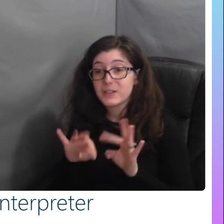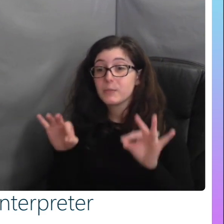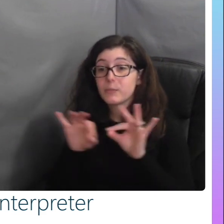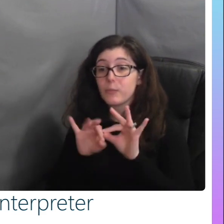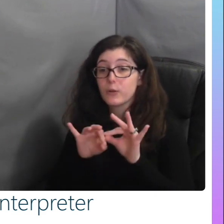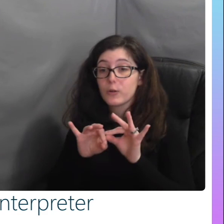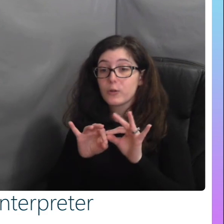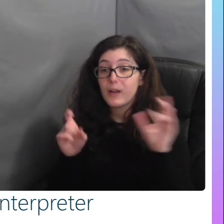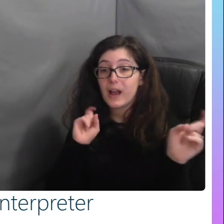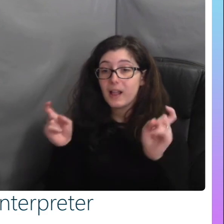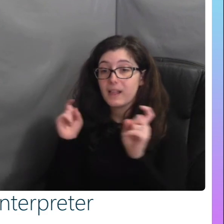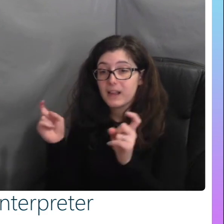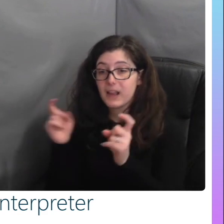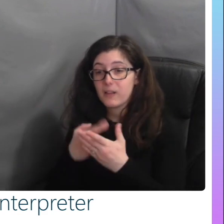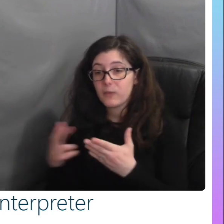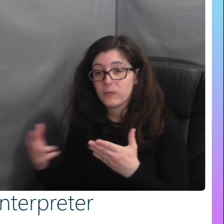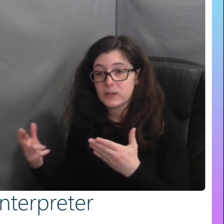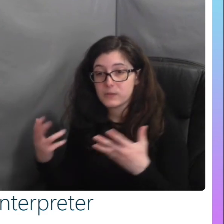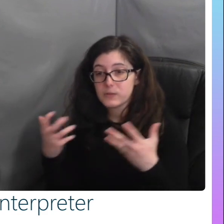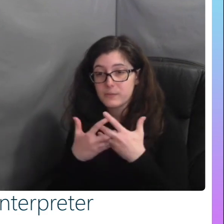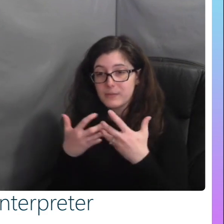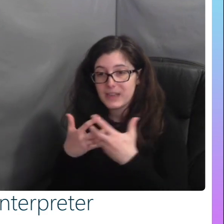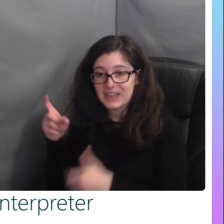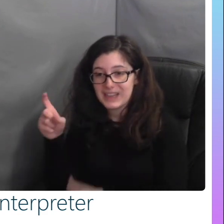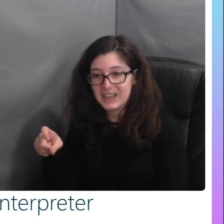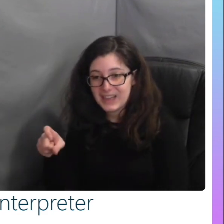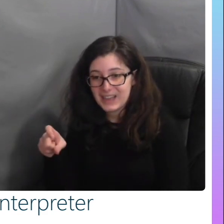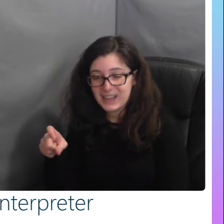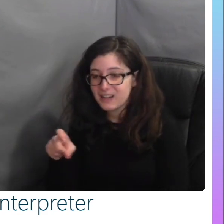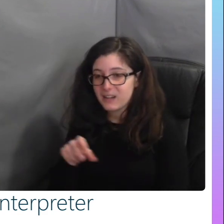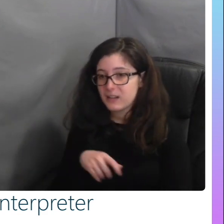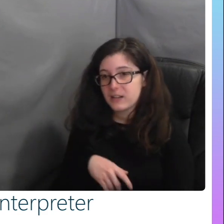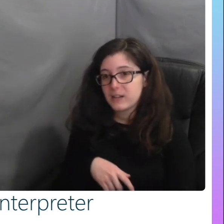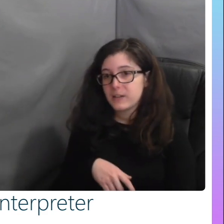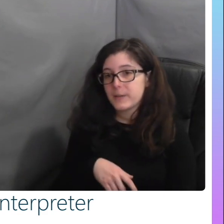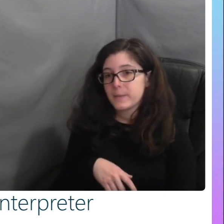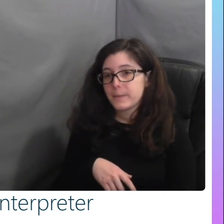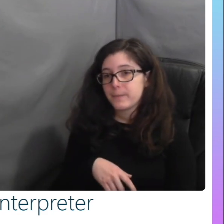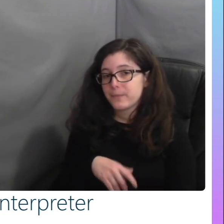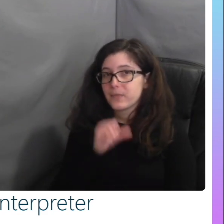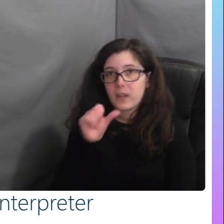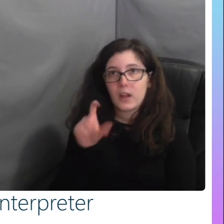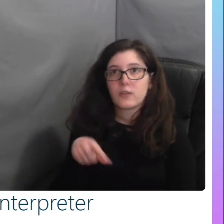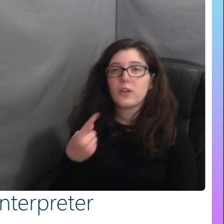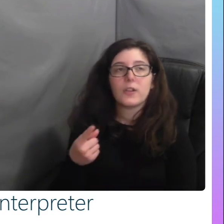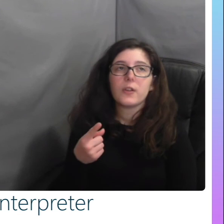the resources to meet the need, and not just based on, oh, every business unit gets $1,000.